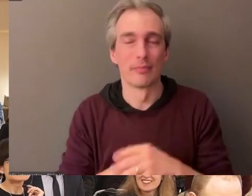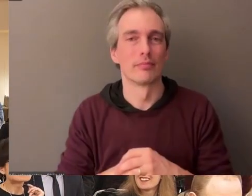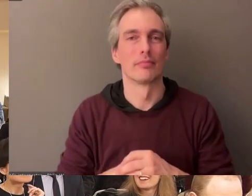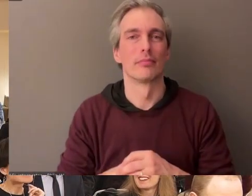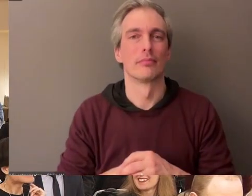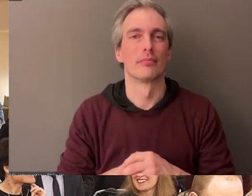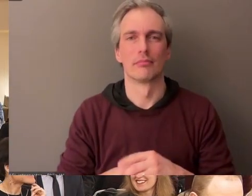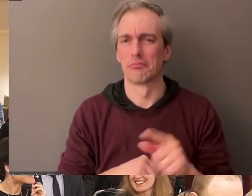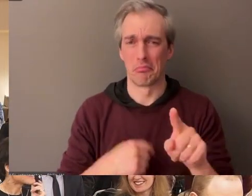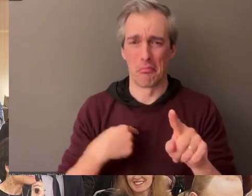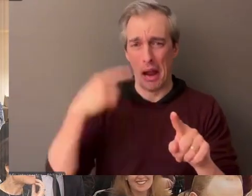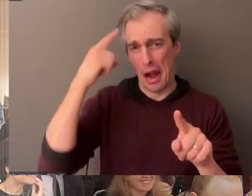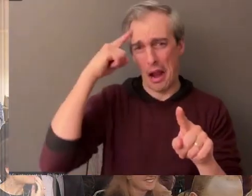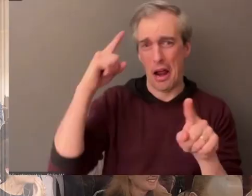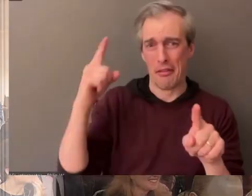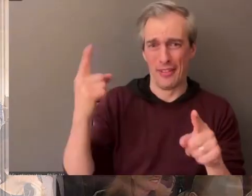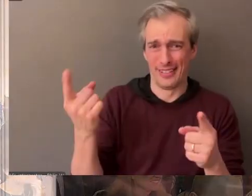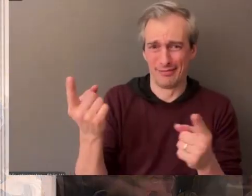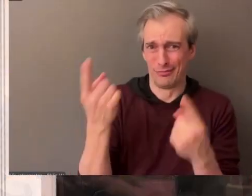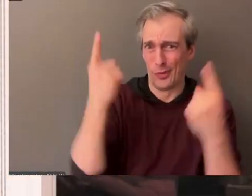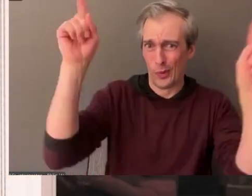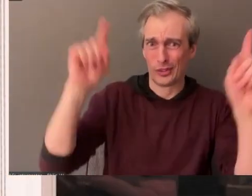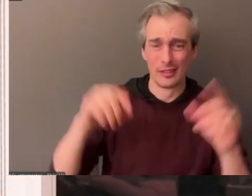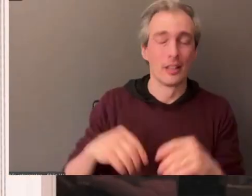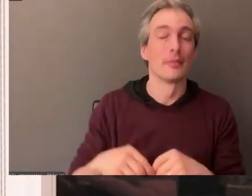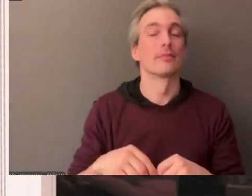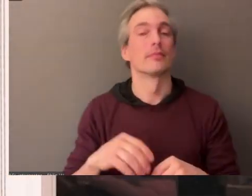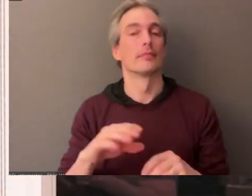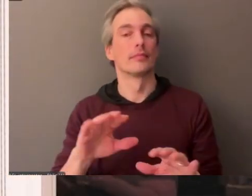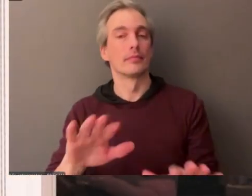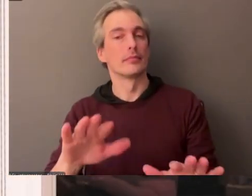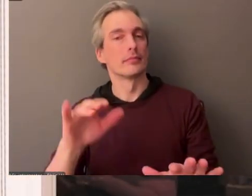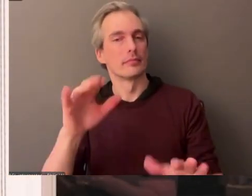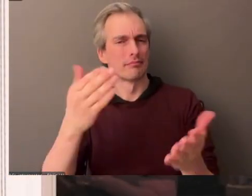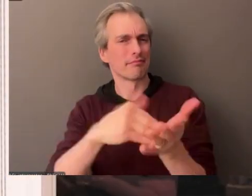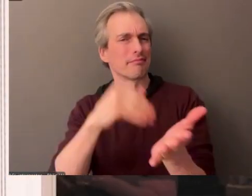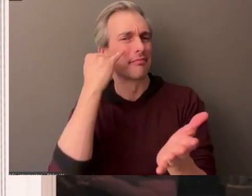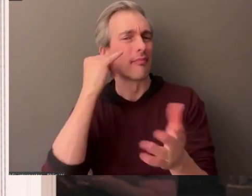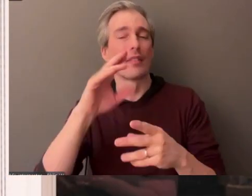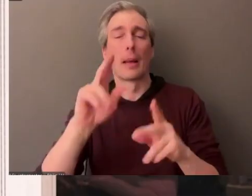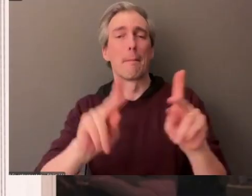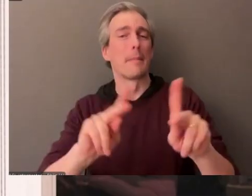Again... If people are putting, like, entire customer journeys into a